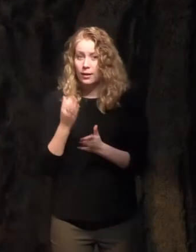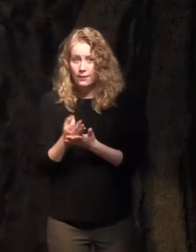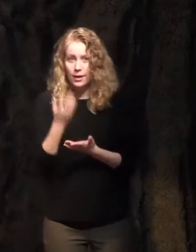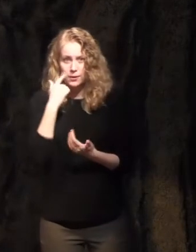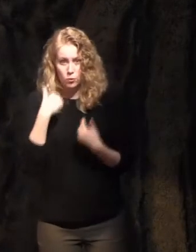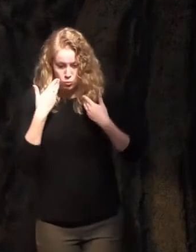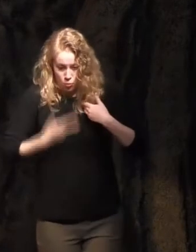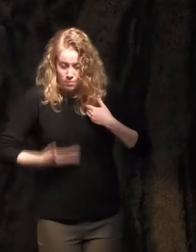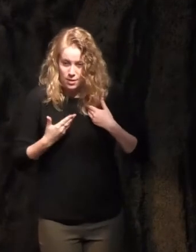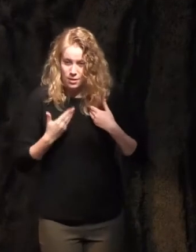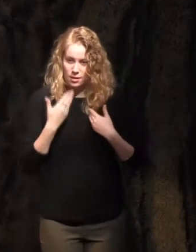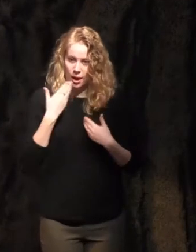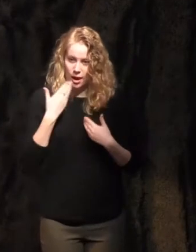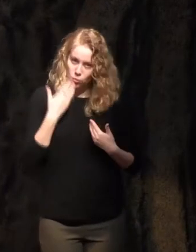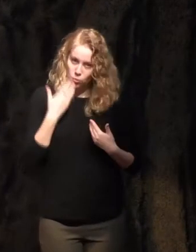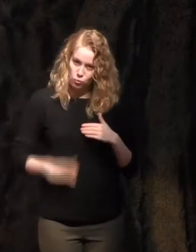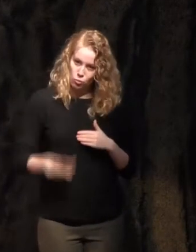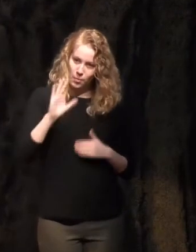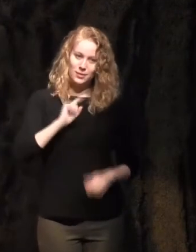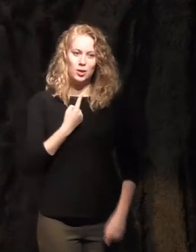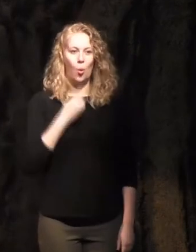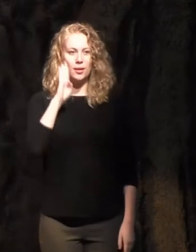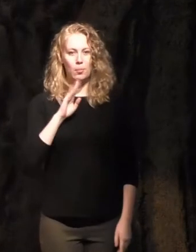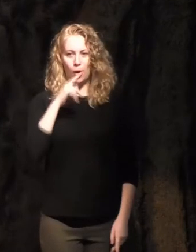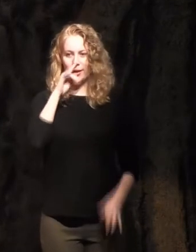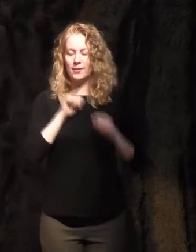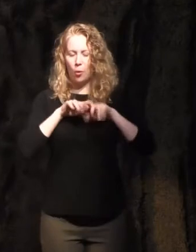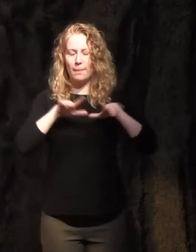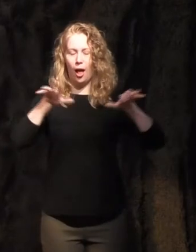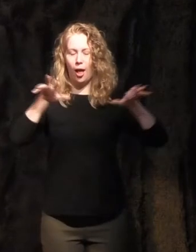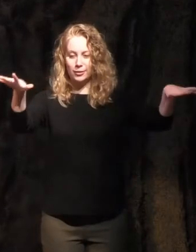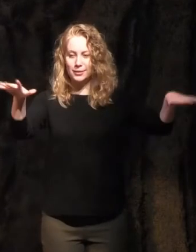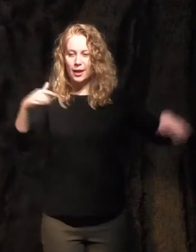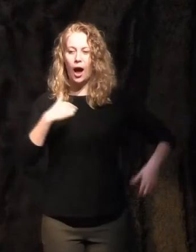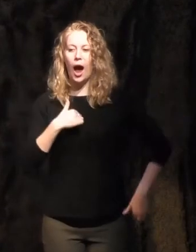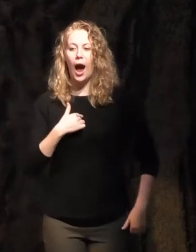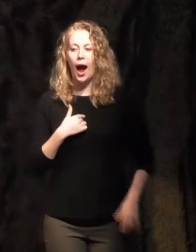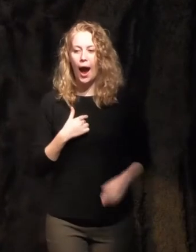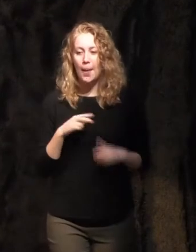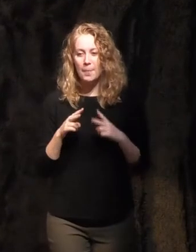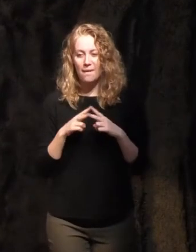and as someone who grew up as the only brown kid for miles, I'm very into white people.